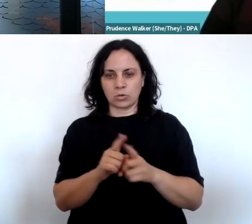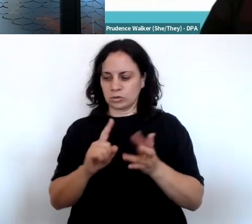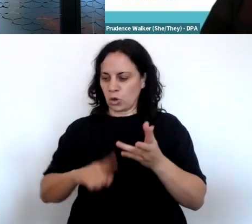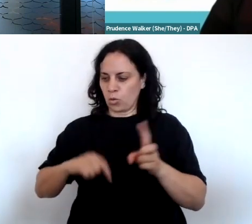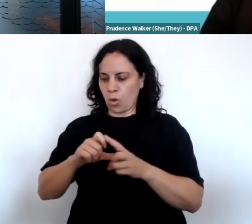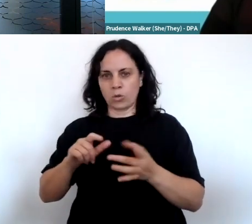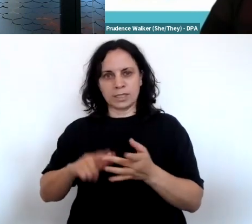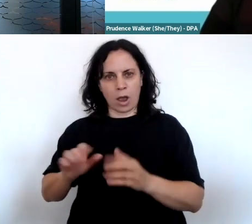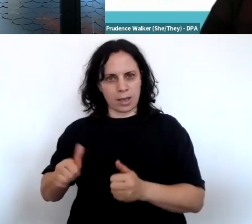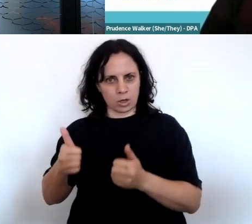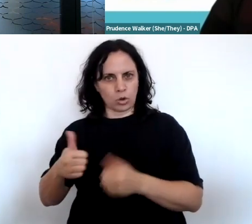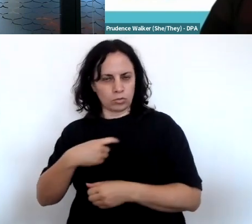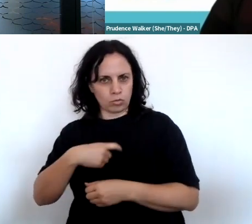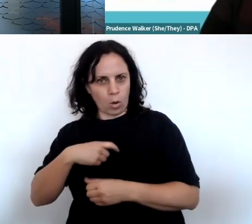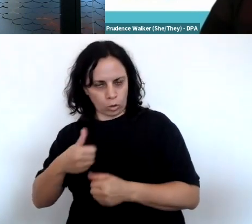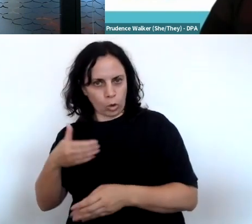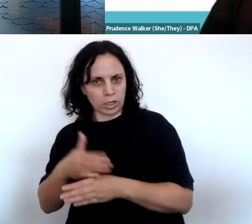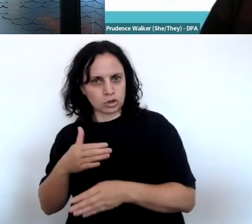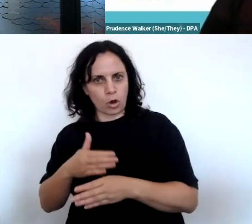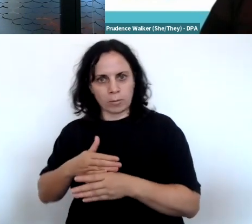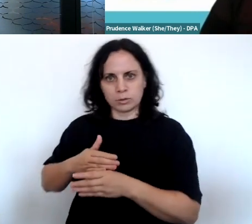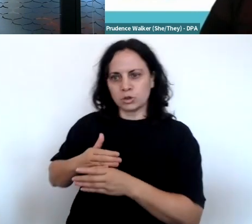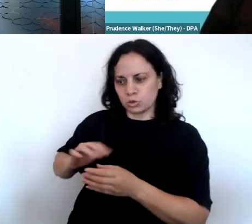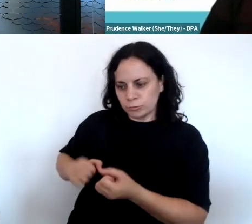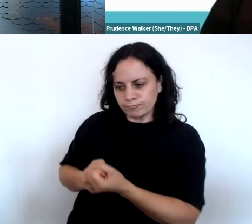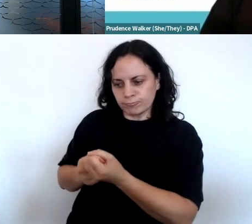It’s about increasing that voice and maximizing those opportunities of influence